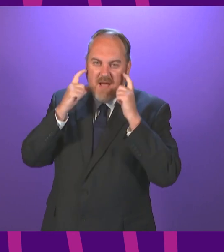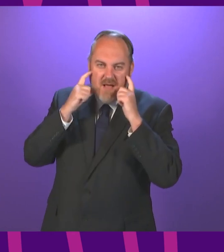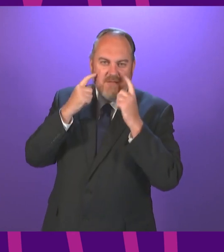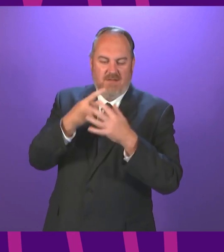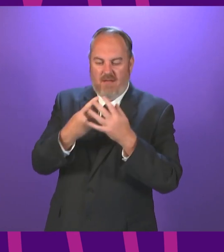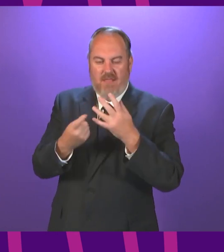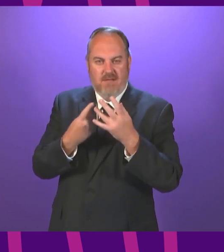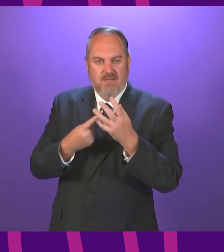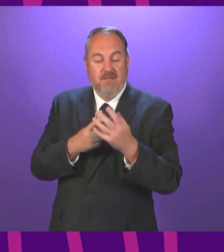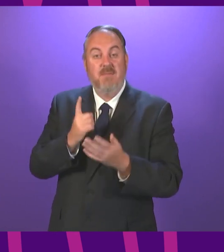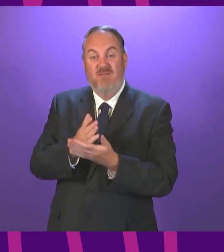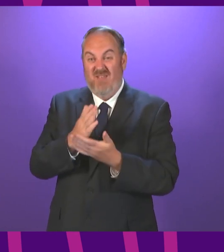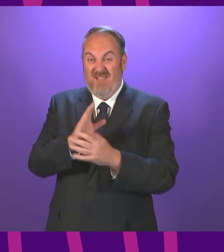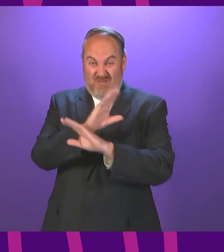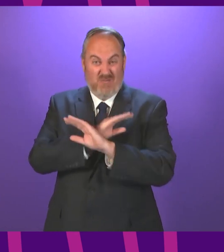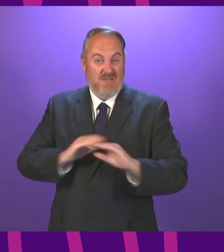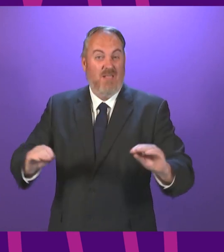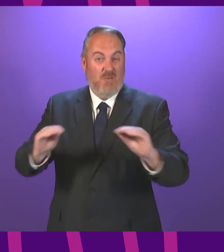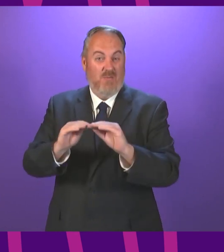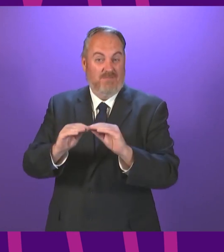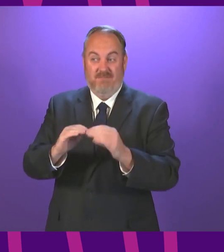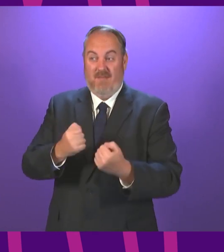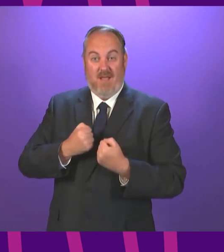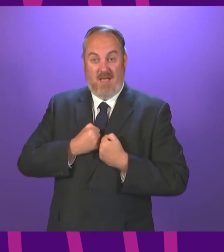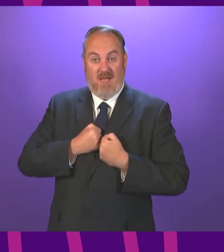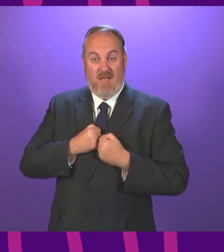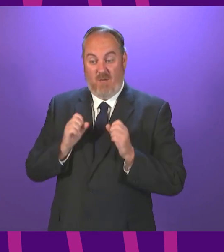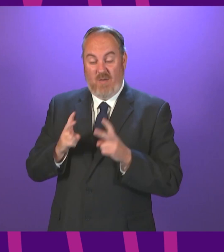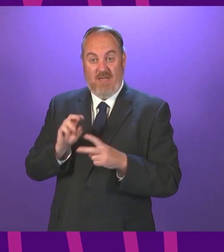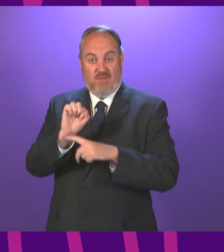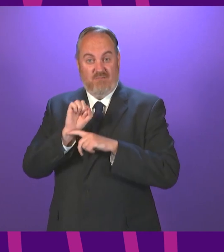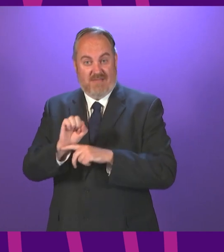I will end by emphasising again what we can all do to protect one another. First,